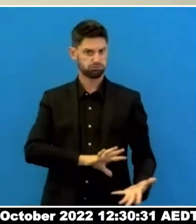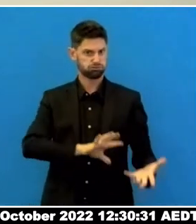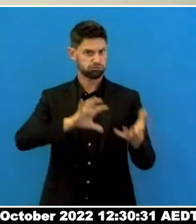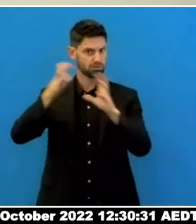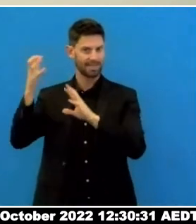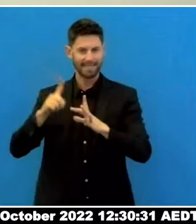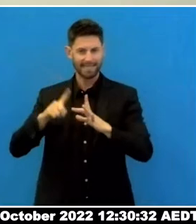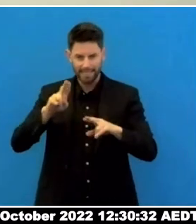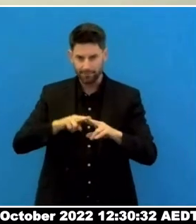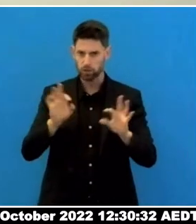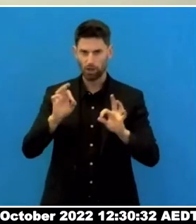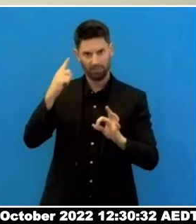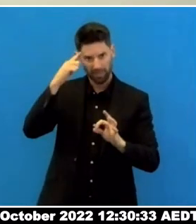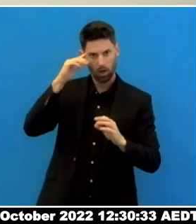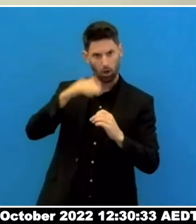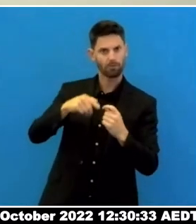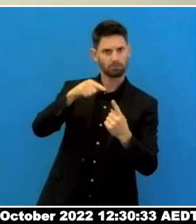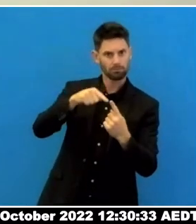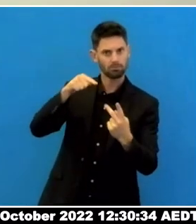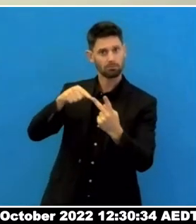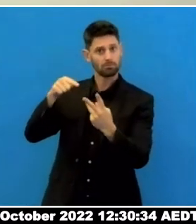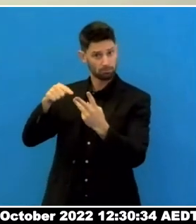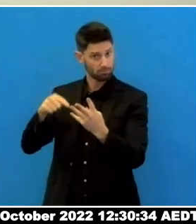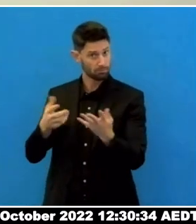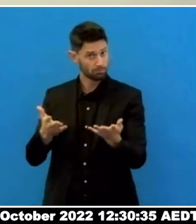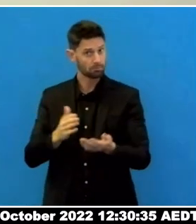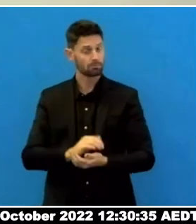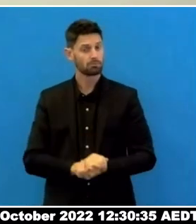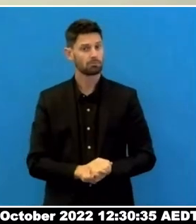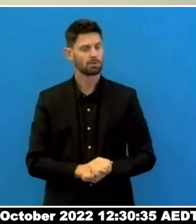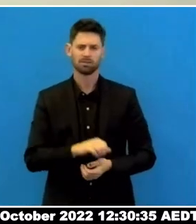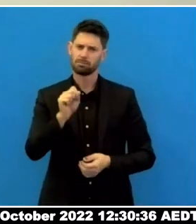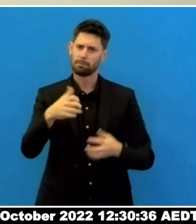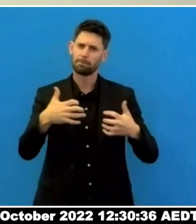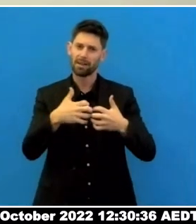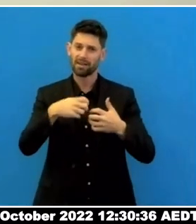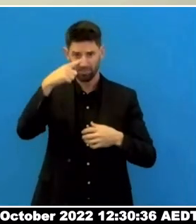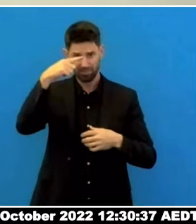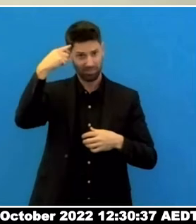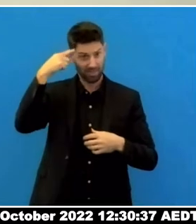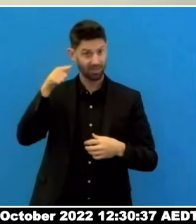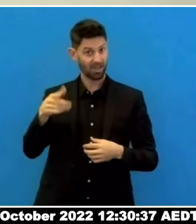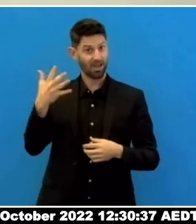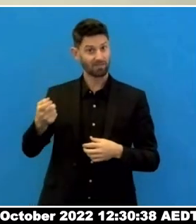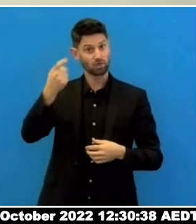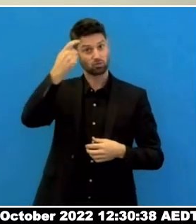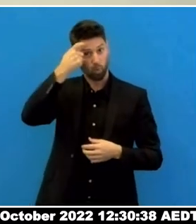And people, I guess, assume that a traumatic event happens, someone experiences trauma and then there's a reaction straightaway.